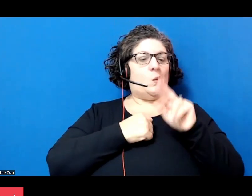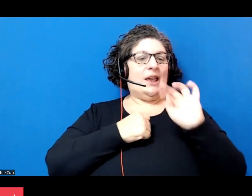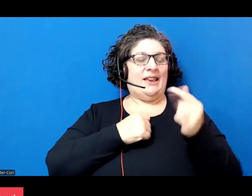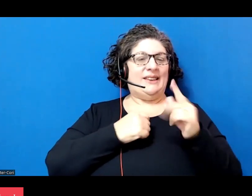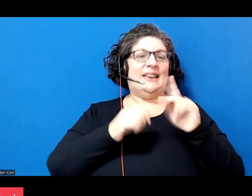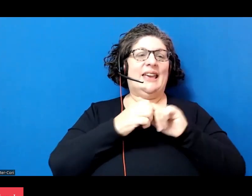Act.